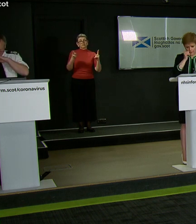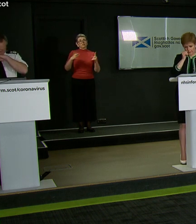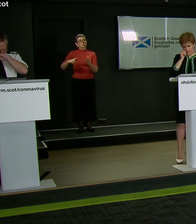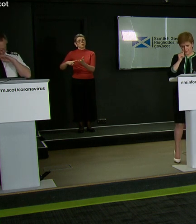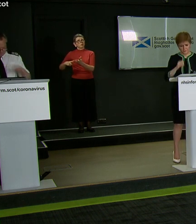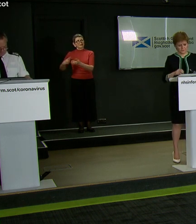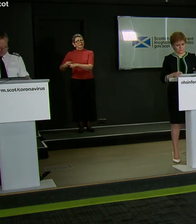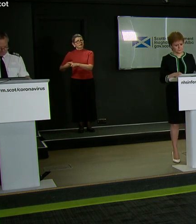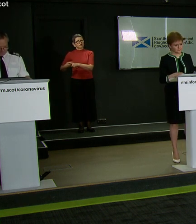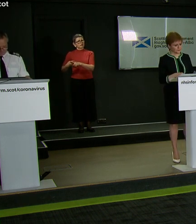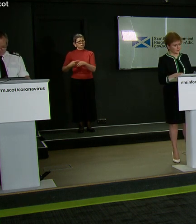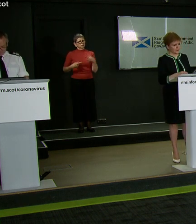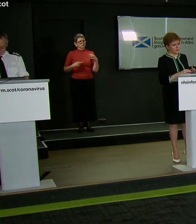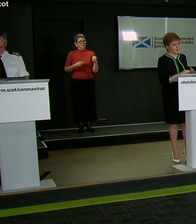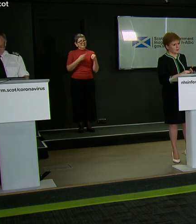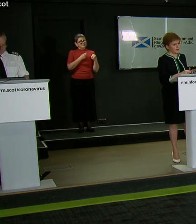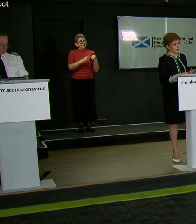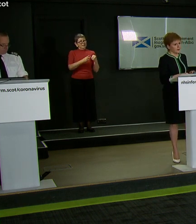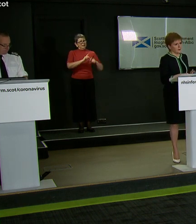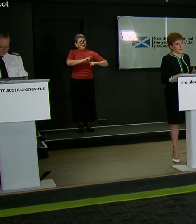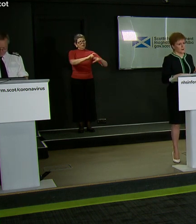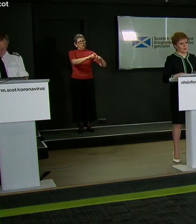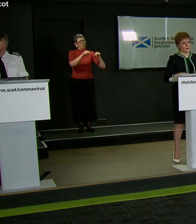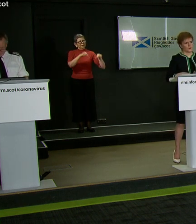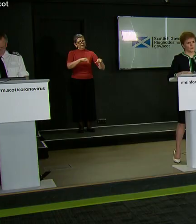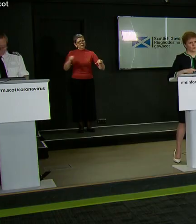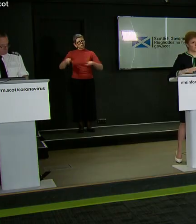continue in Scotland even if it isn't operating in other parts of the UK?